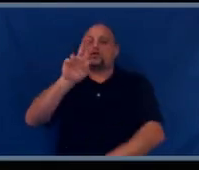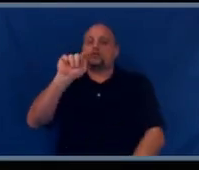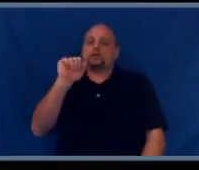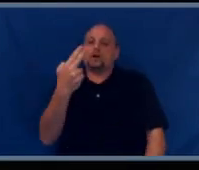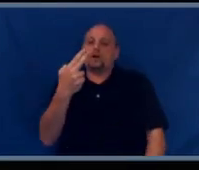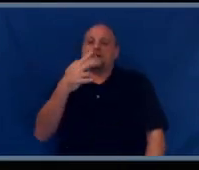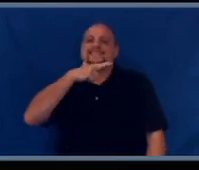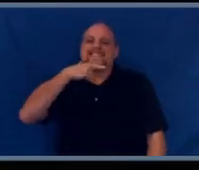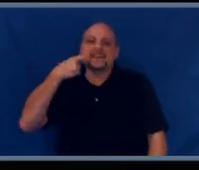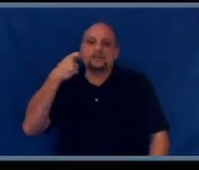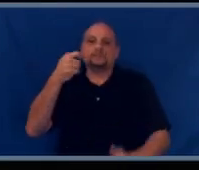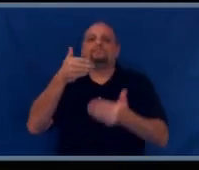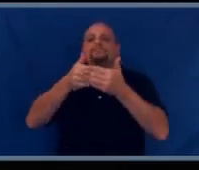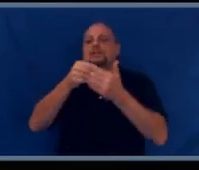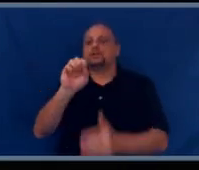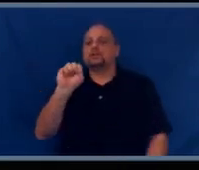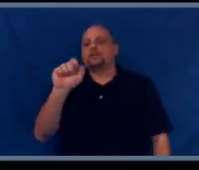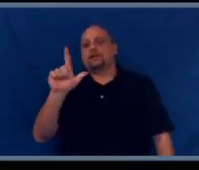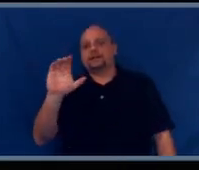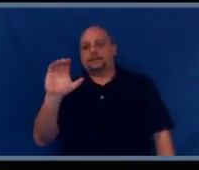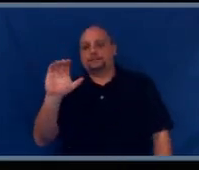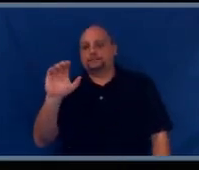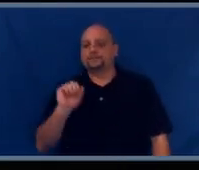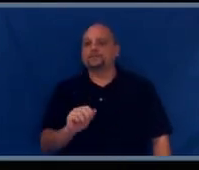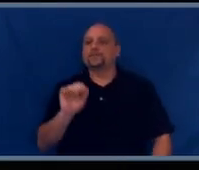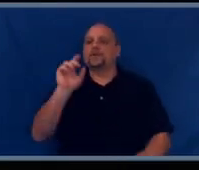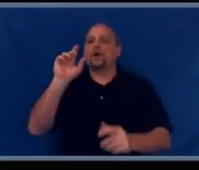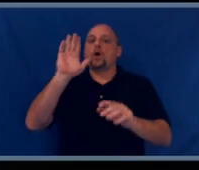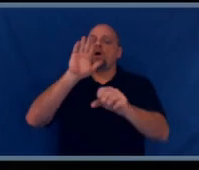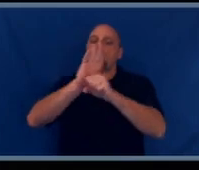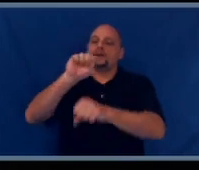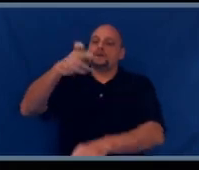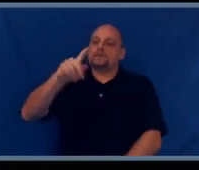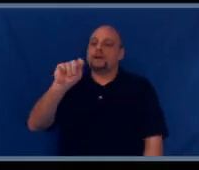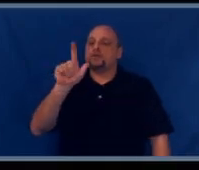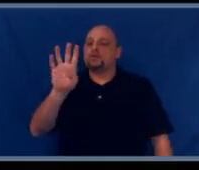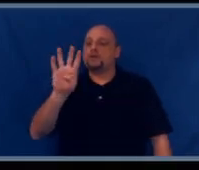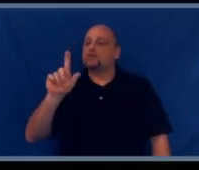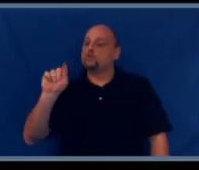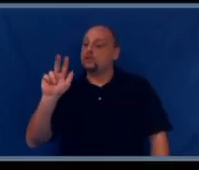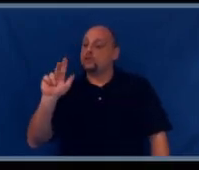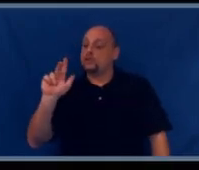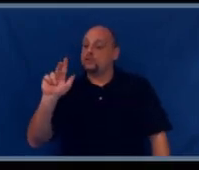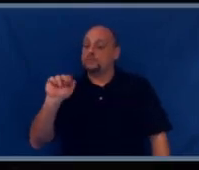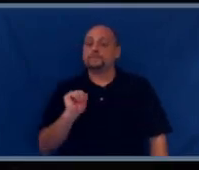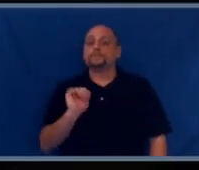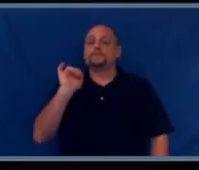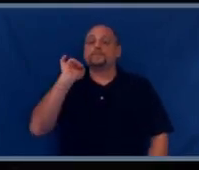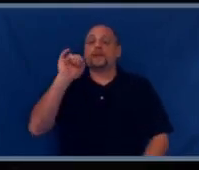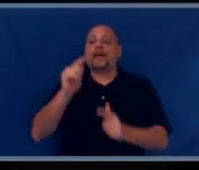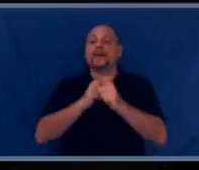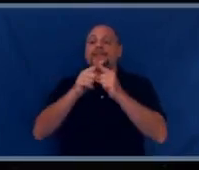AT SALT LAKE CITY. THE MORNING OF SEPTEMBER 24, THE SPACECRAFT DIVERTS, GOING